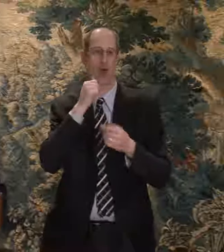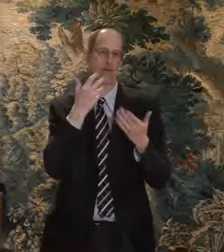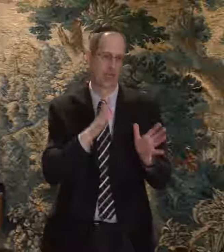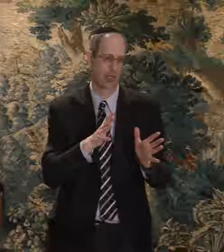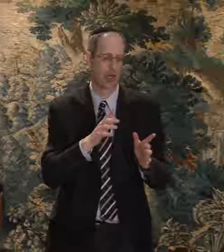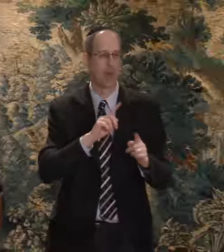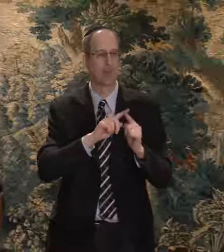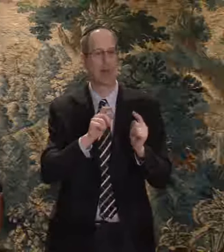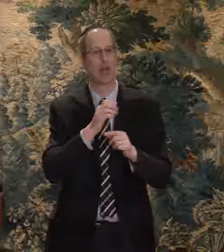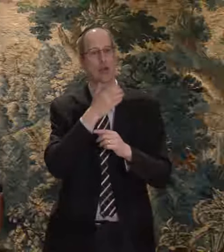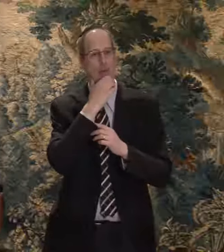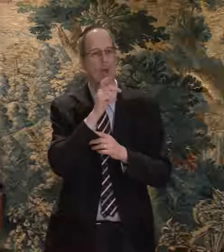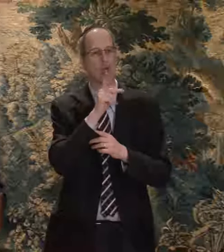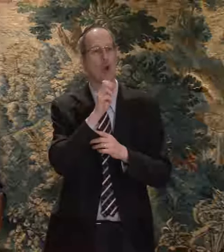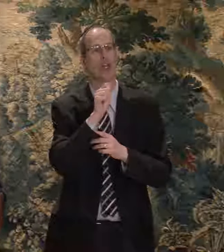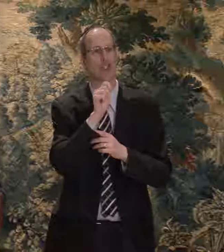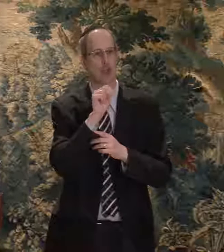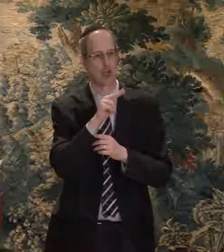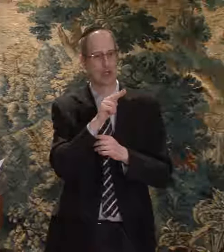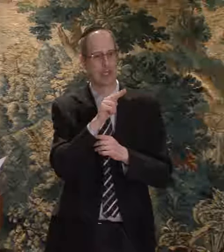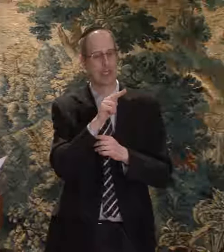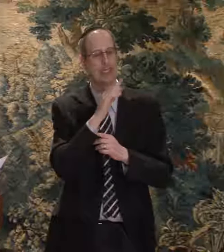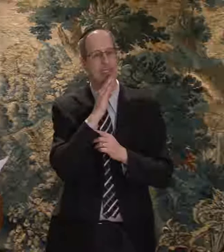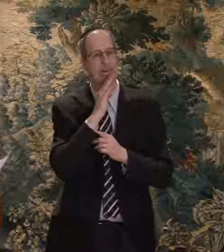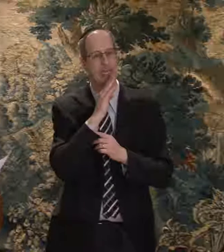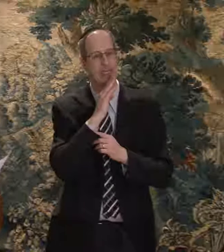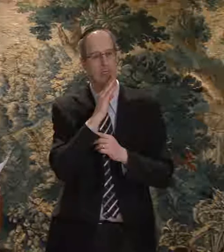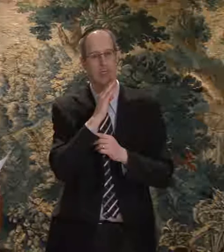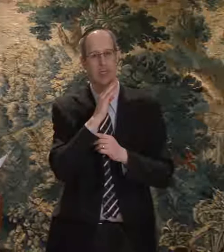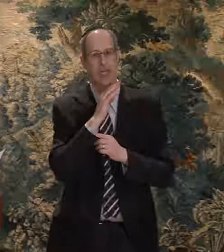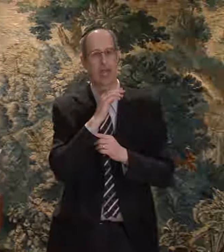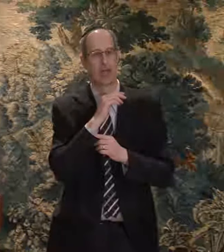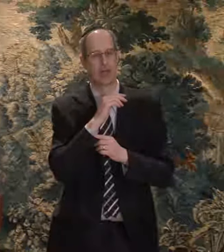this is what the plastic is telling us he shovel of hemorrhoids bahar be